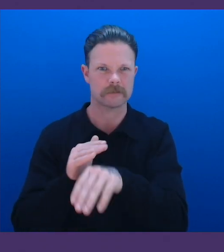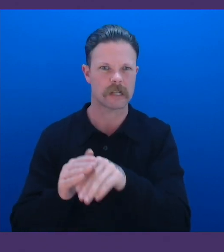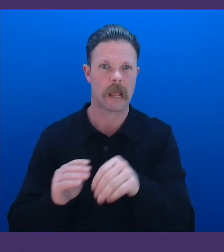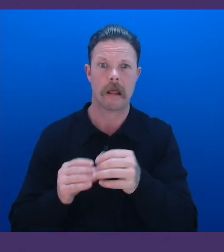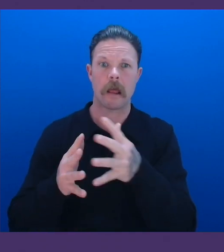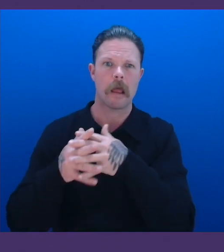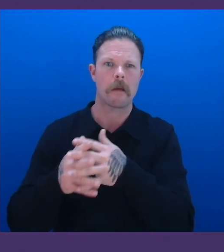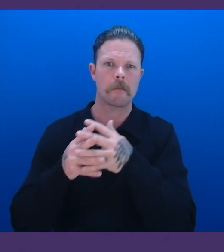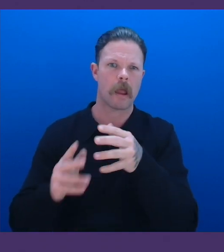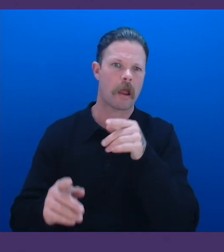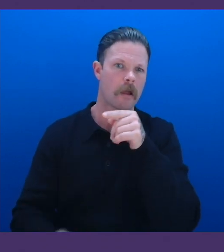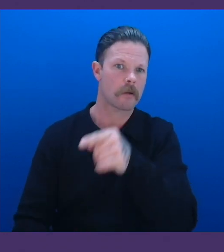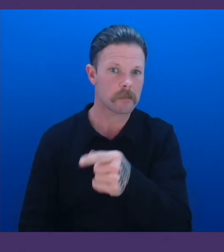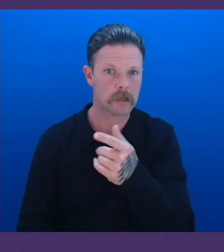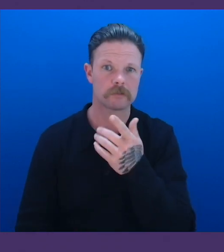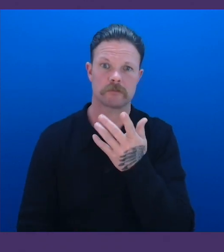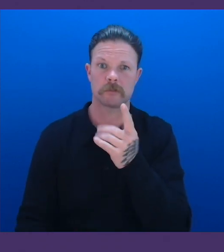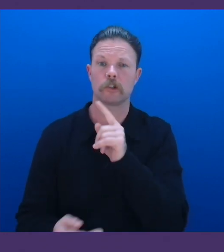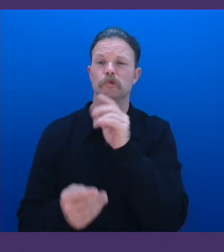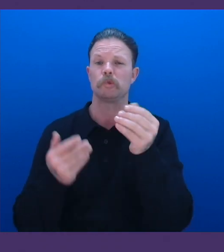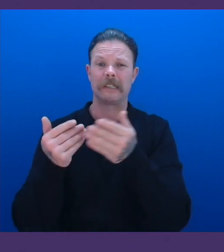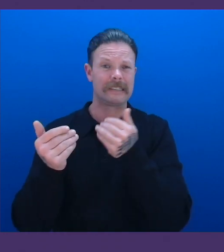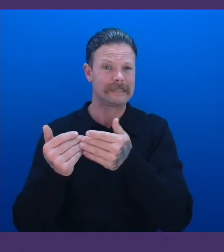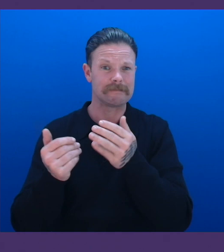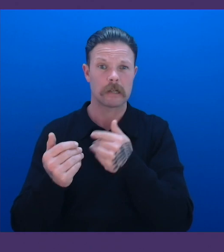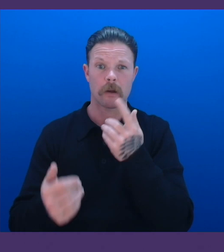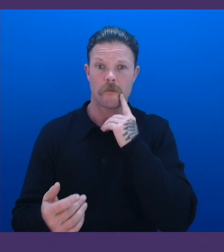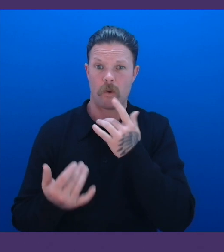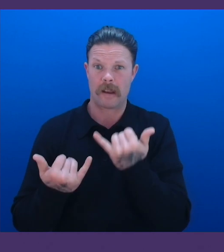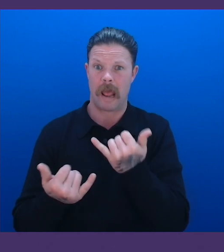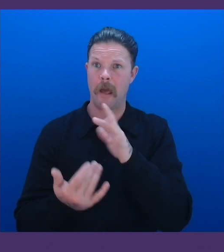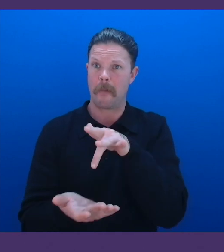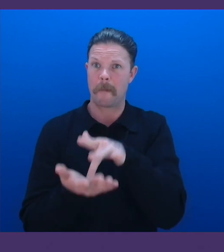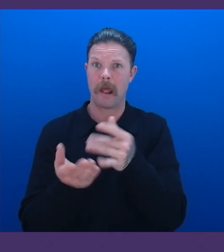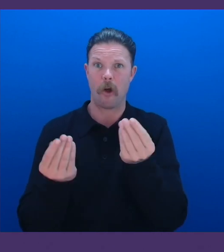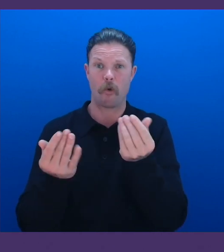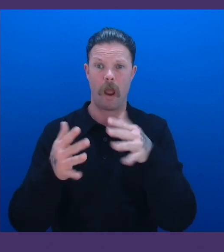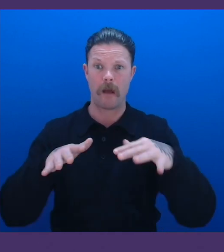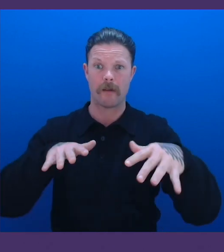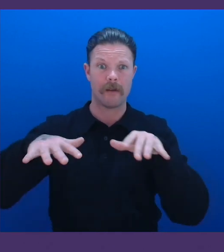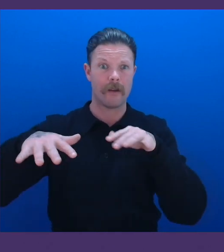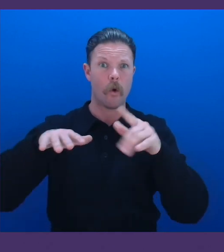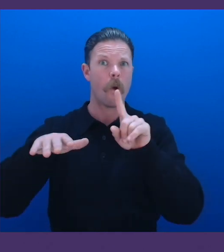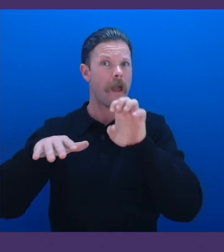and it remains to be seen, for the time being at least, where the EAA will sit in that in terms